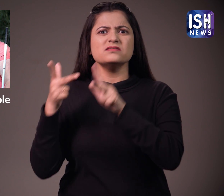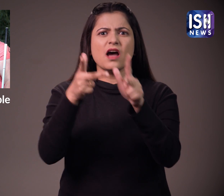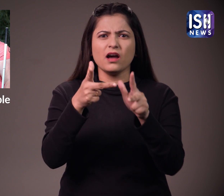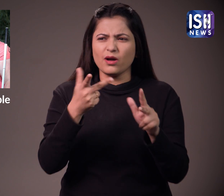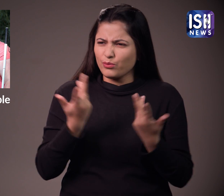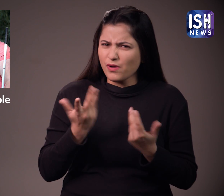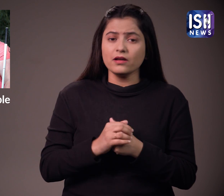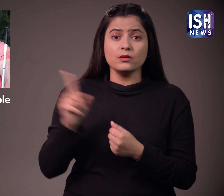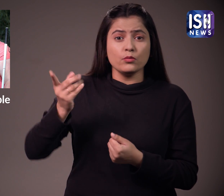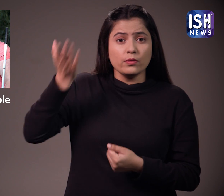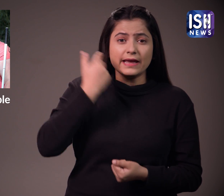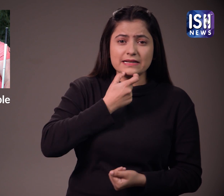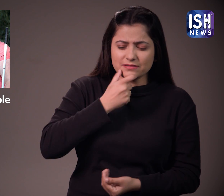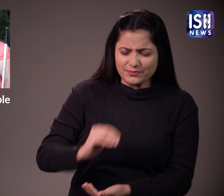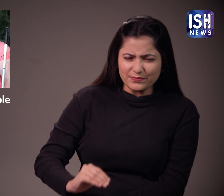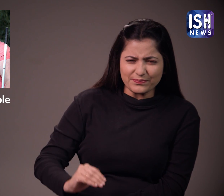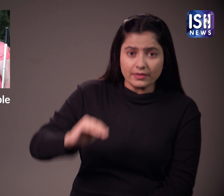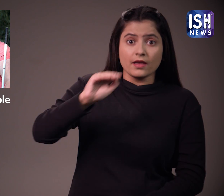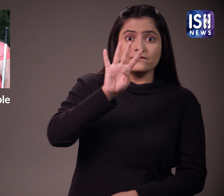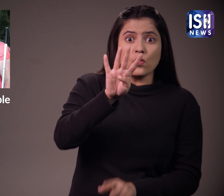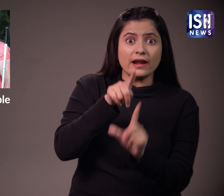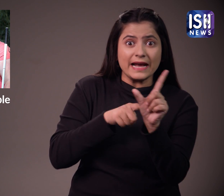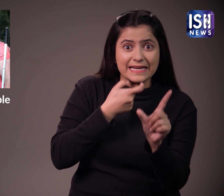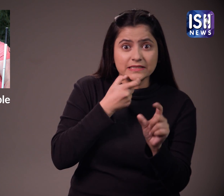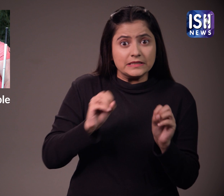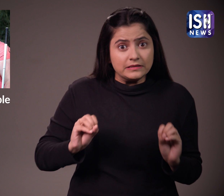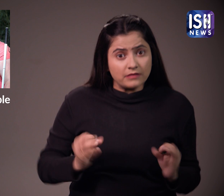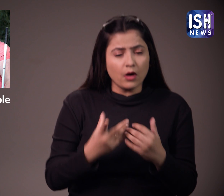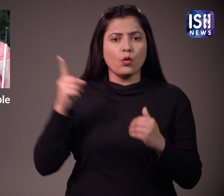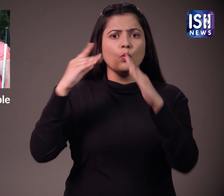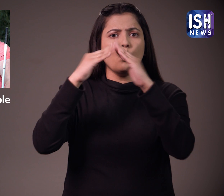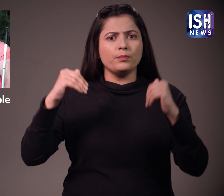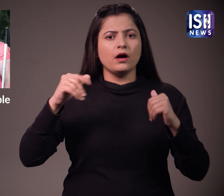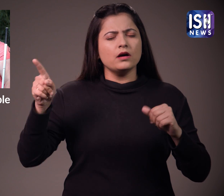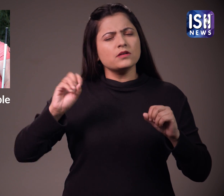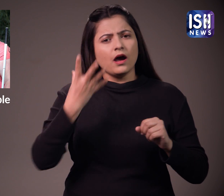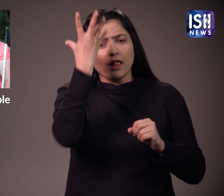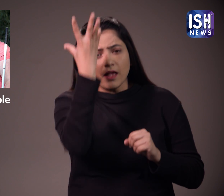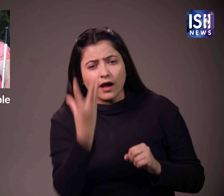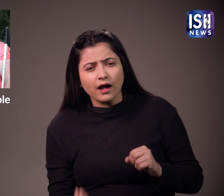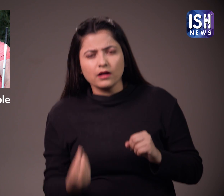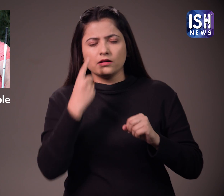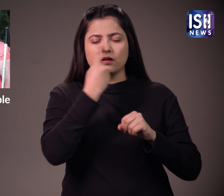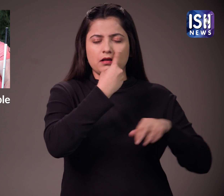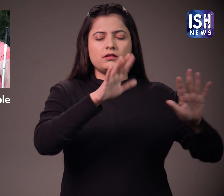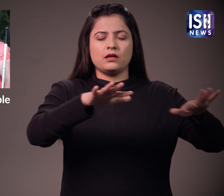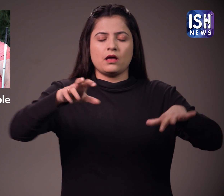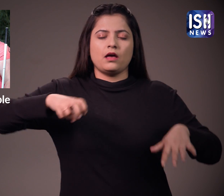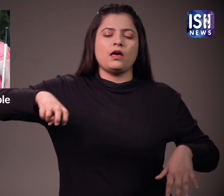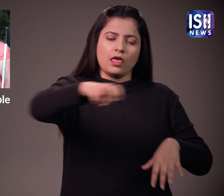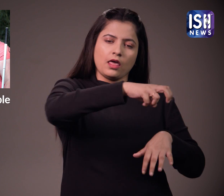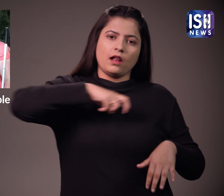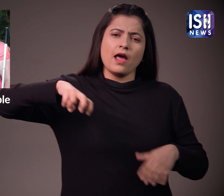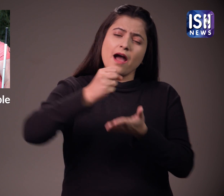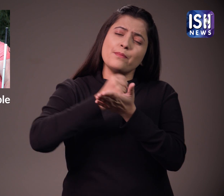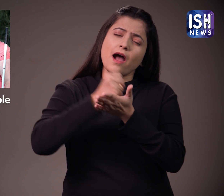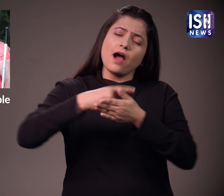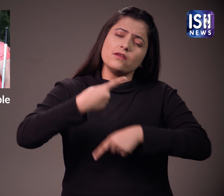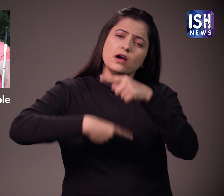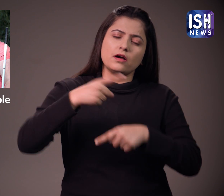She said that at the age of 4, she regularly practiced walking around the house in darkness like a blind person.